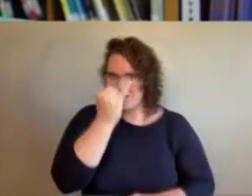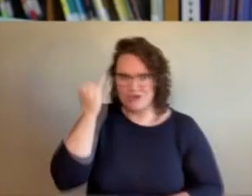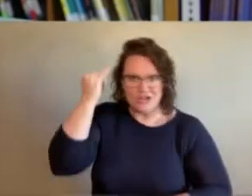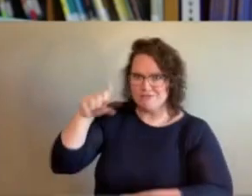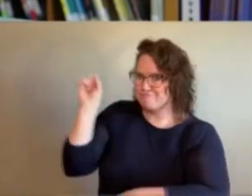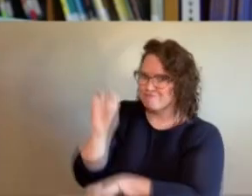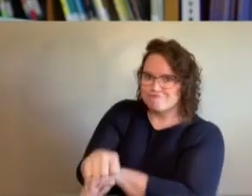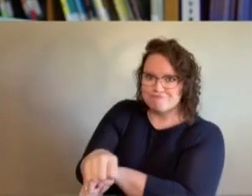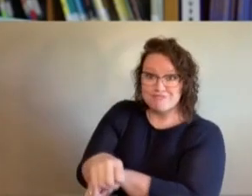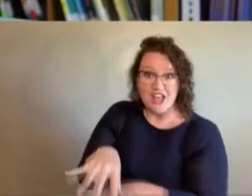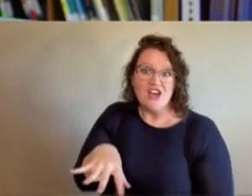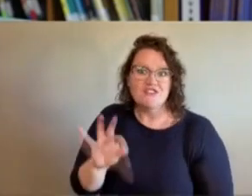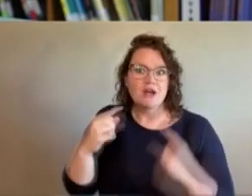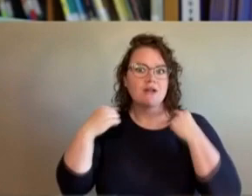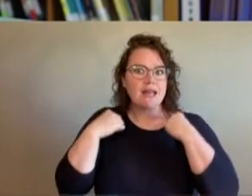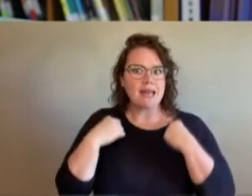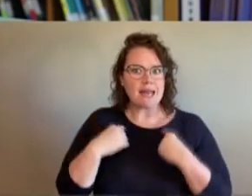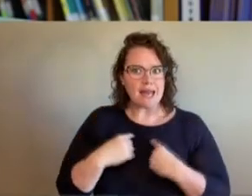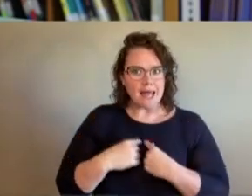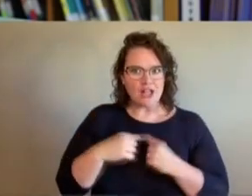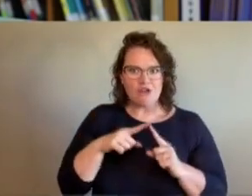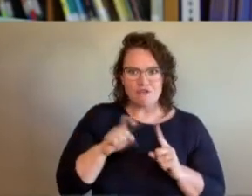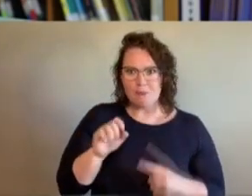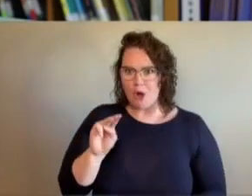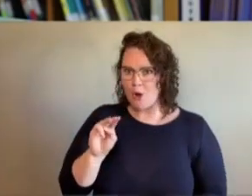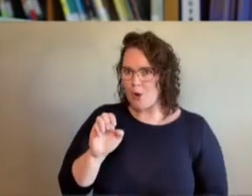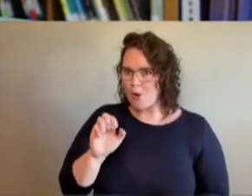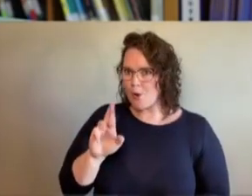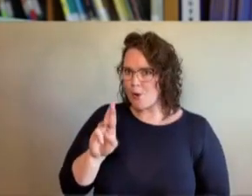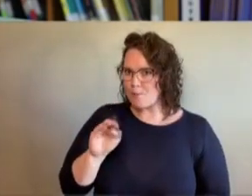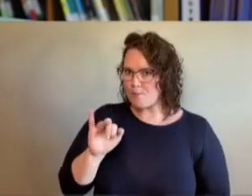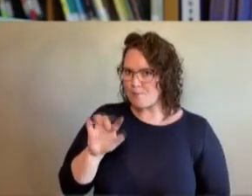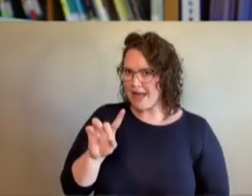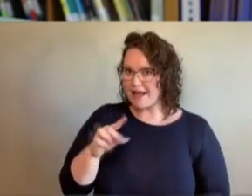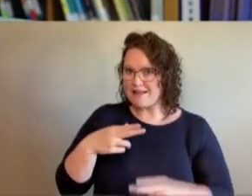He rescued a chest filled with pure Spanish gold, which was guarded by dragons, as legends were told.